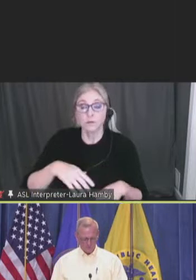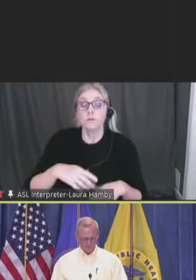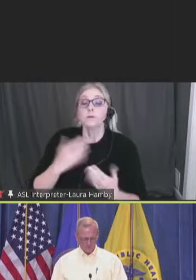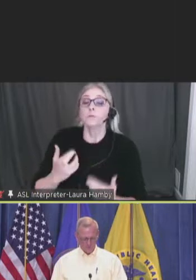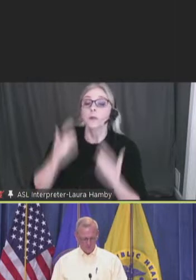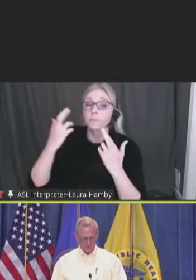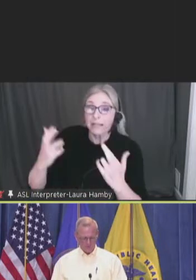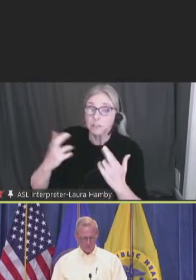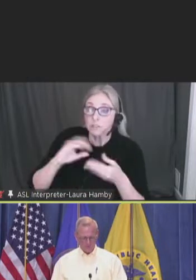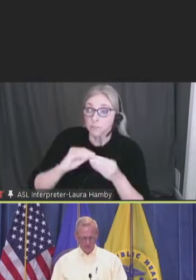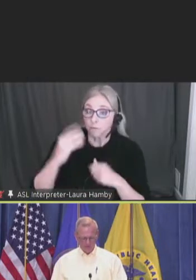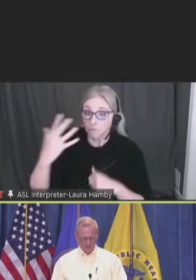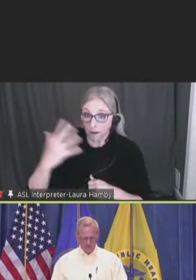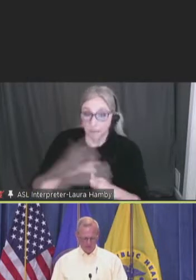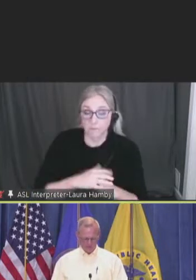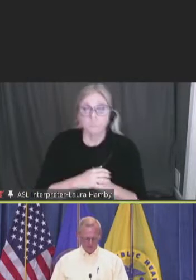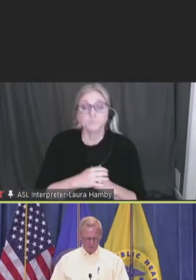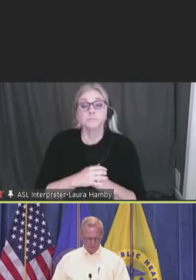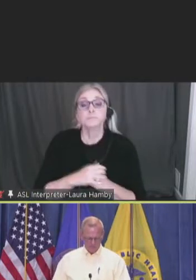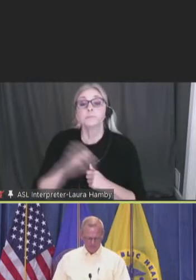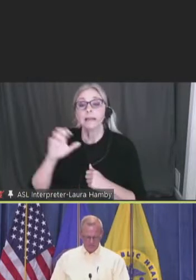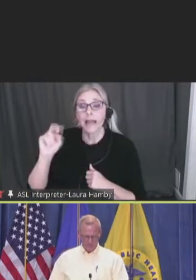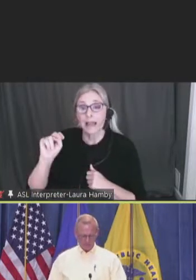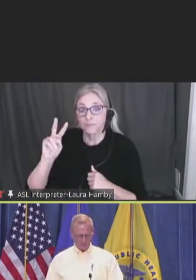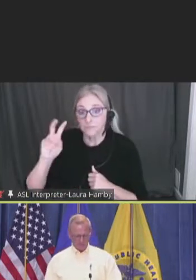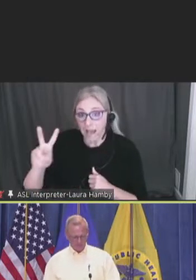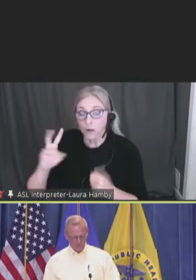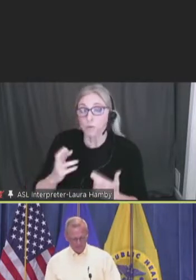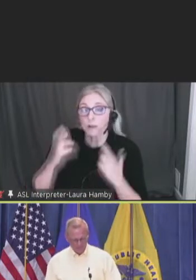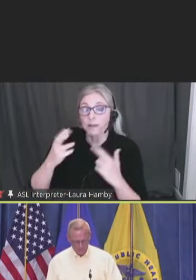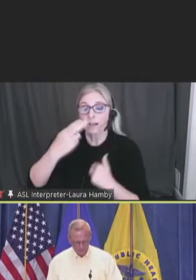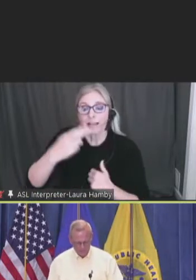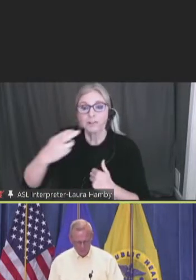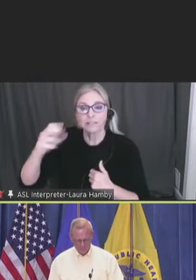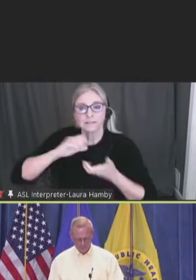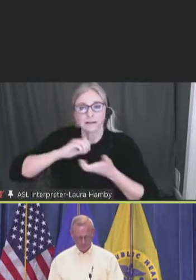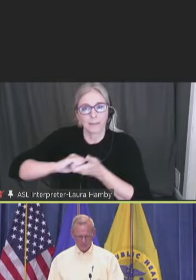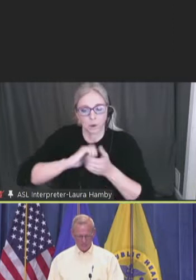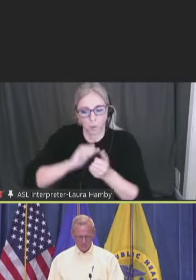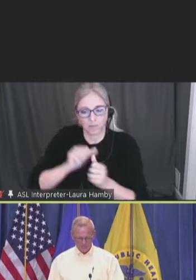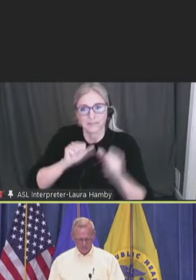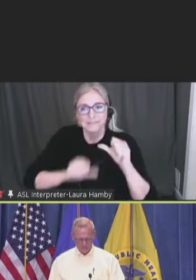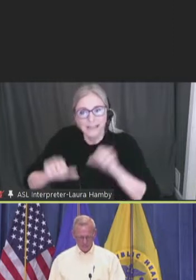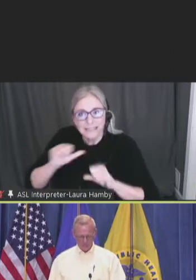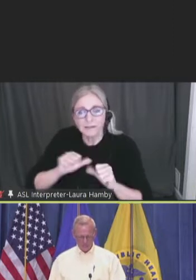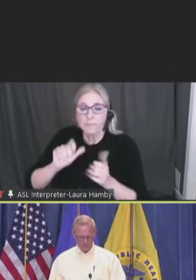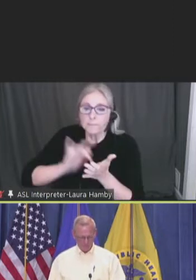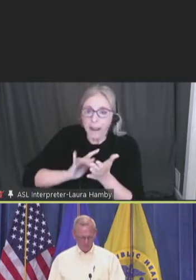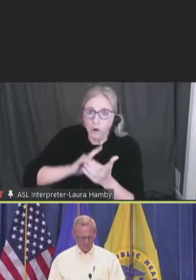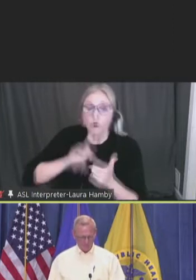Recommendation five, NVAC recommends HHS collaborate with scientific, medical, and public policy